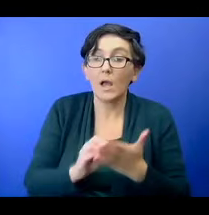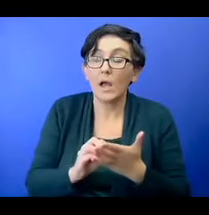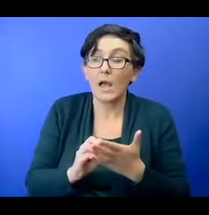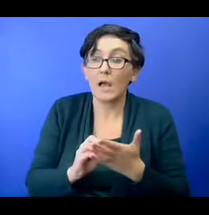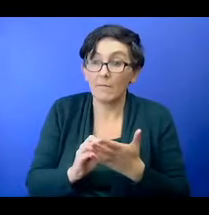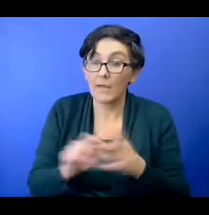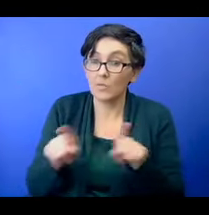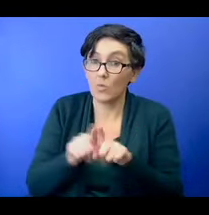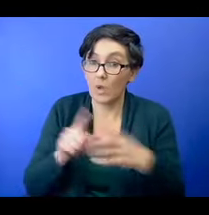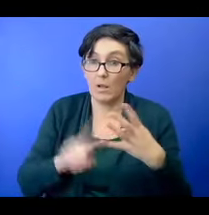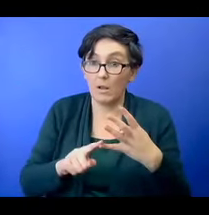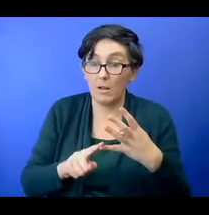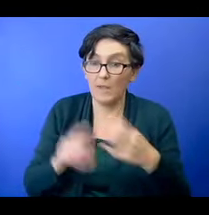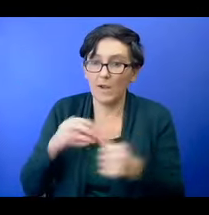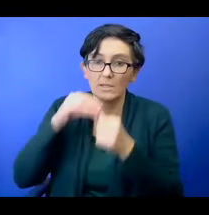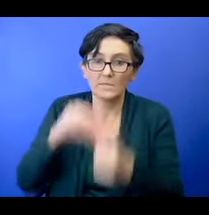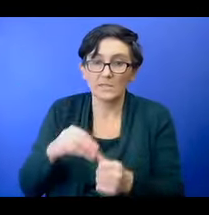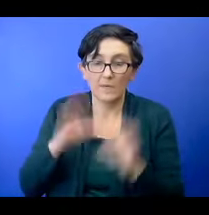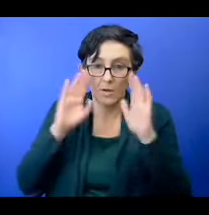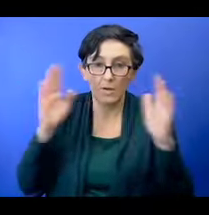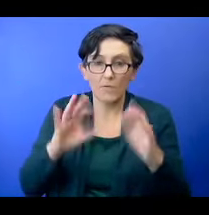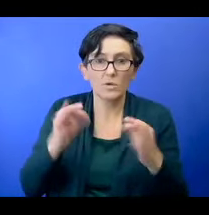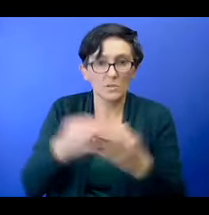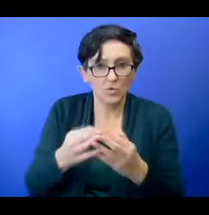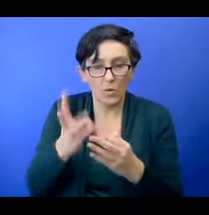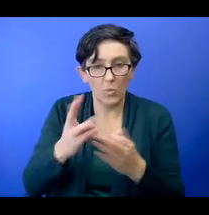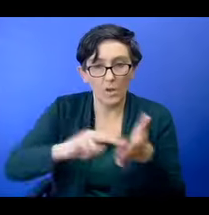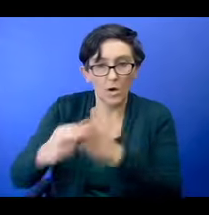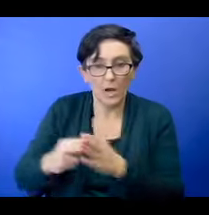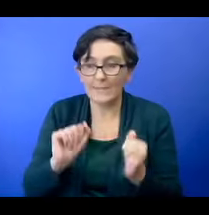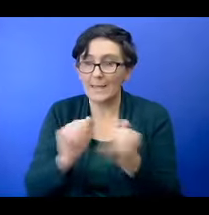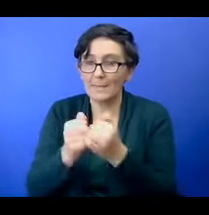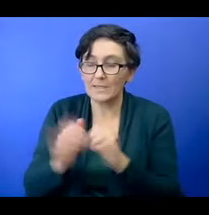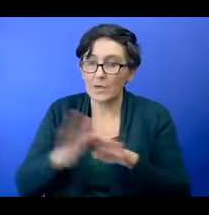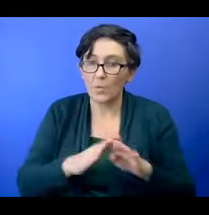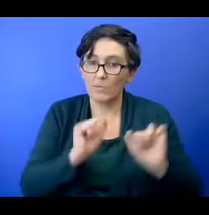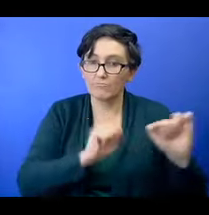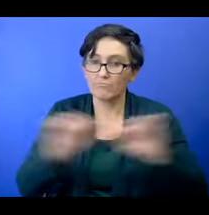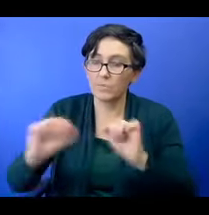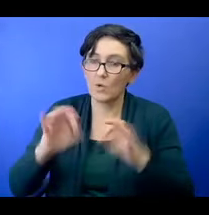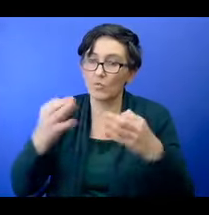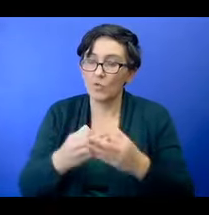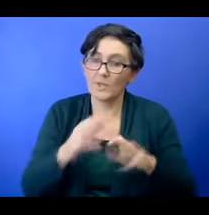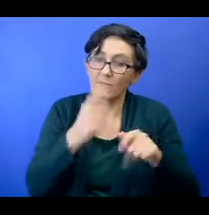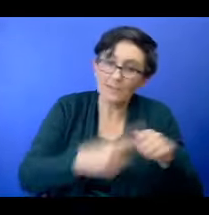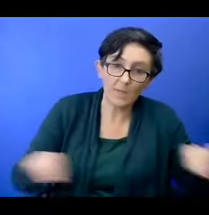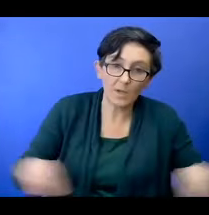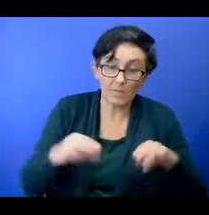and finally, we will be doing very specific focus group meetings with particular groups of disabled people in Ireland.